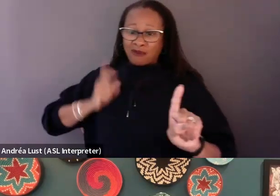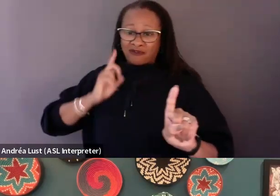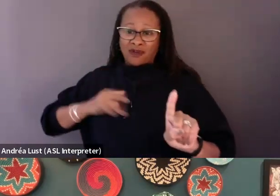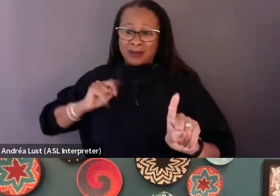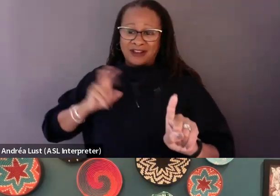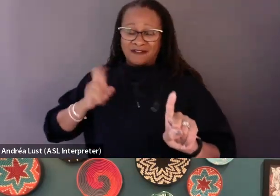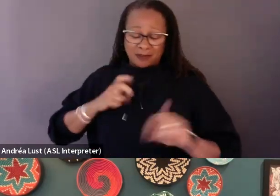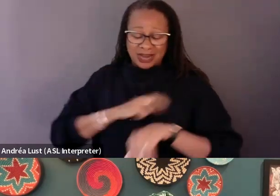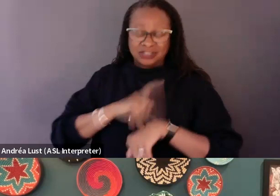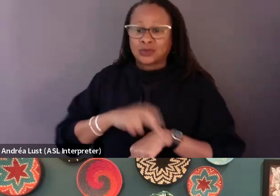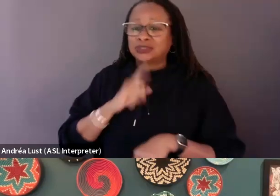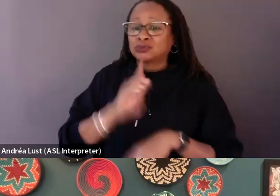that we don't actually feel it coming.